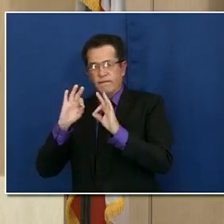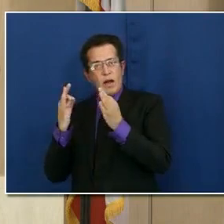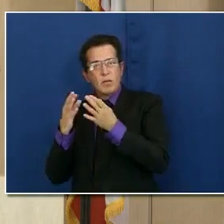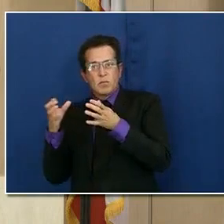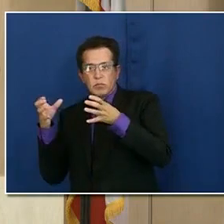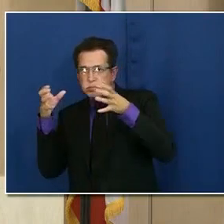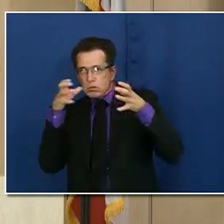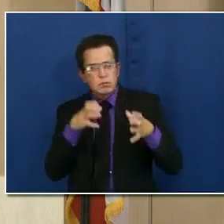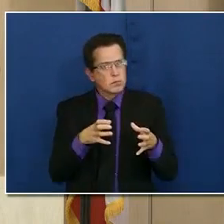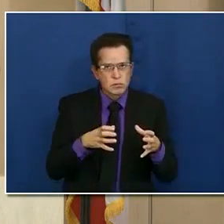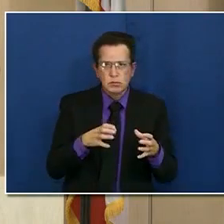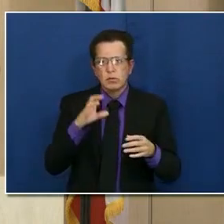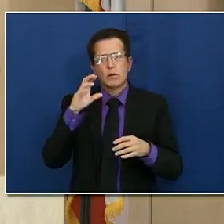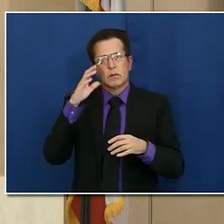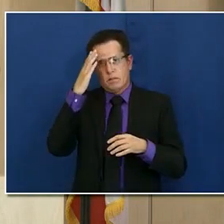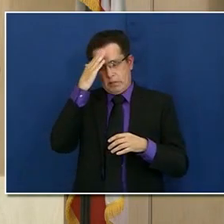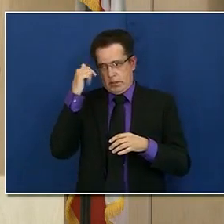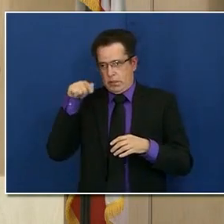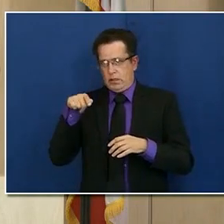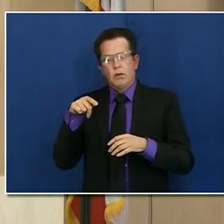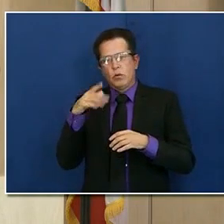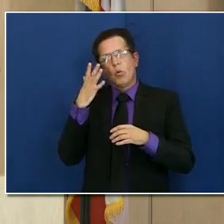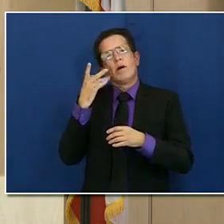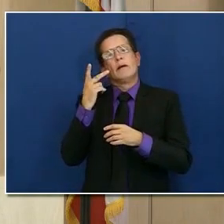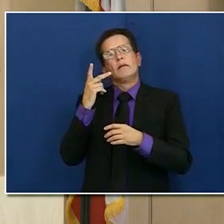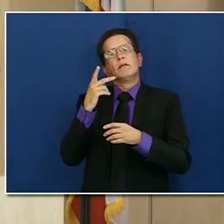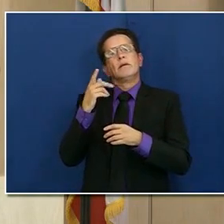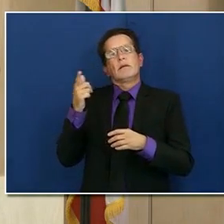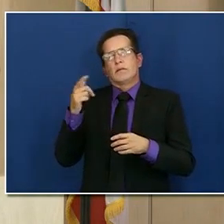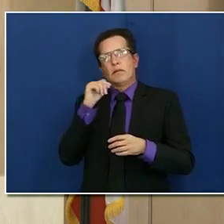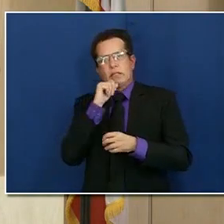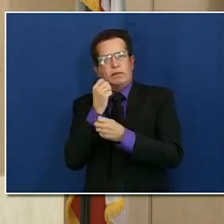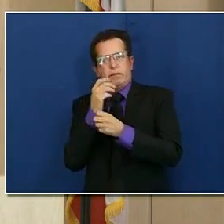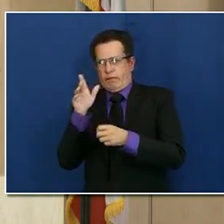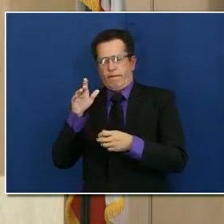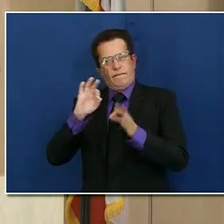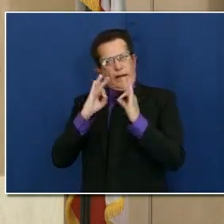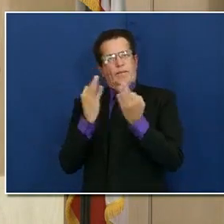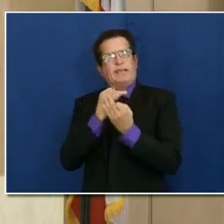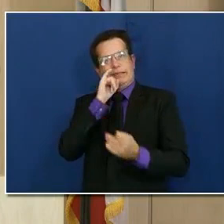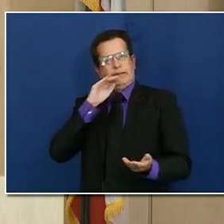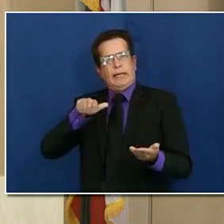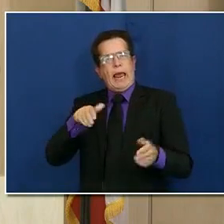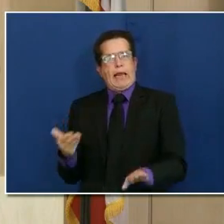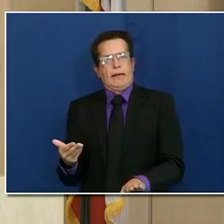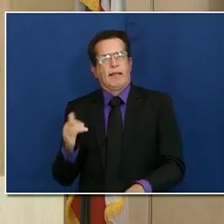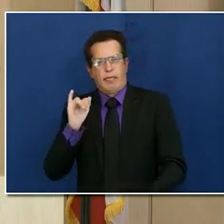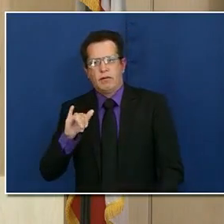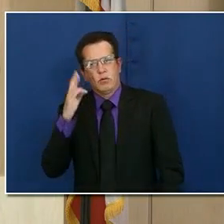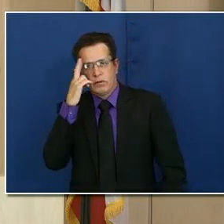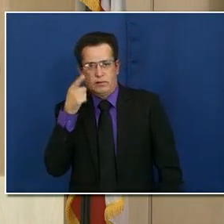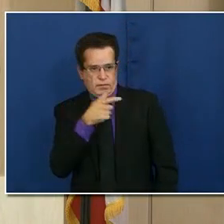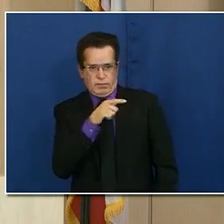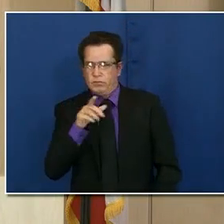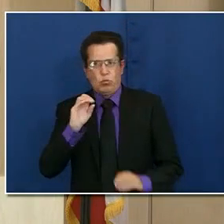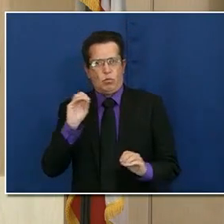THAN A 1000 SAN DIEGO FAMILIES. WHO WILL NOT BE SPENDING THE HOLIDAYS WITH THEIR FAMILY MEMBERS NOT DECISION TO BE RESPONSIBLE AND